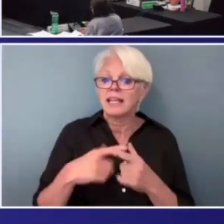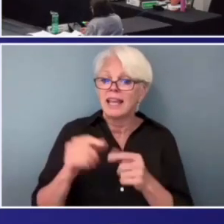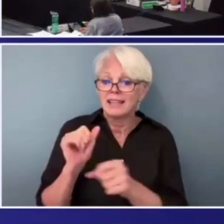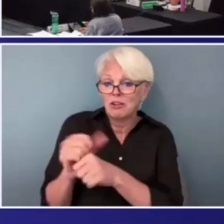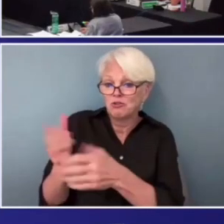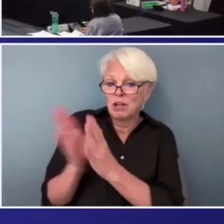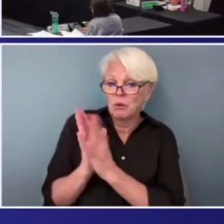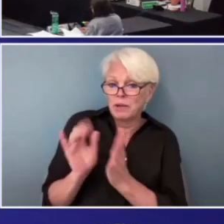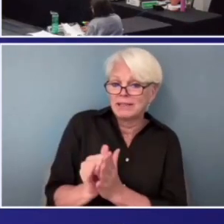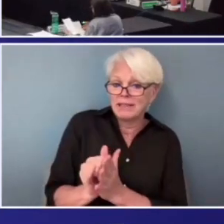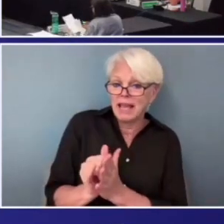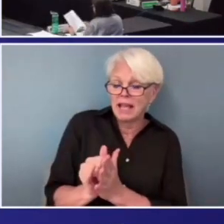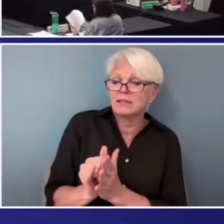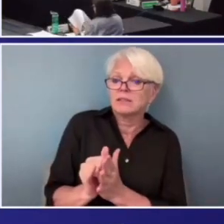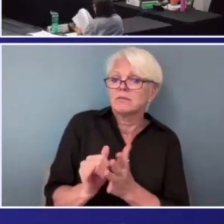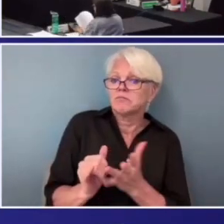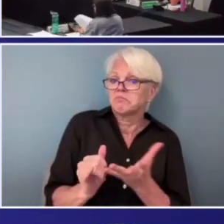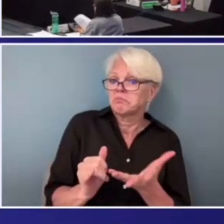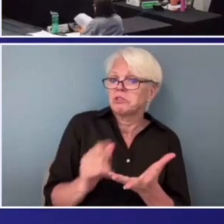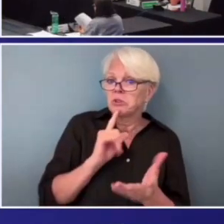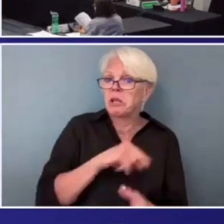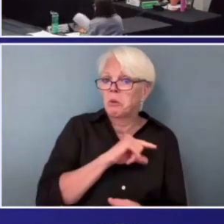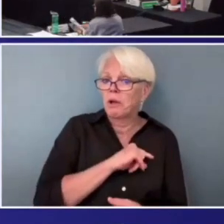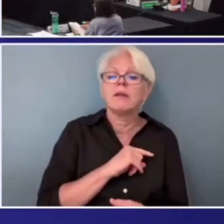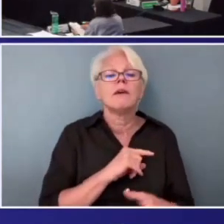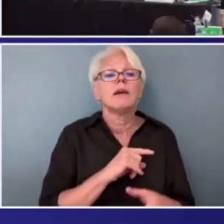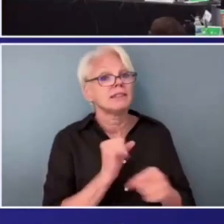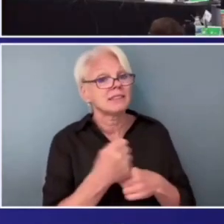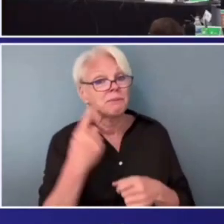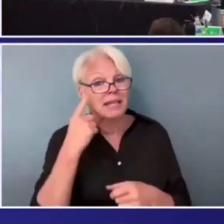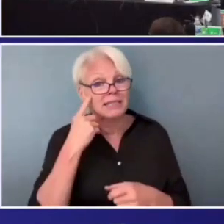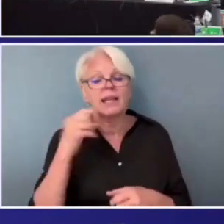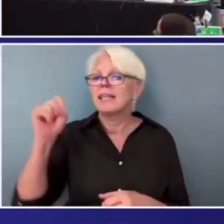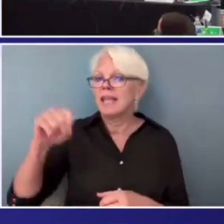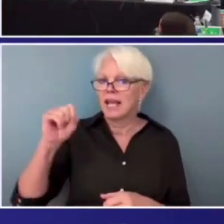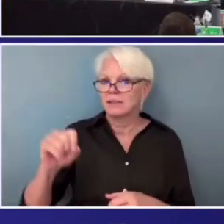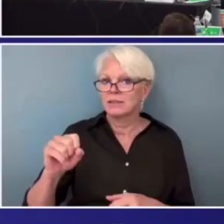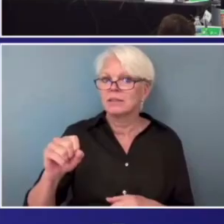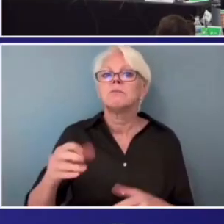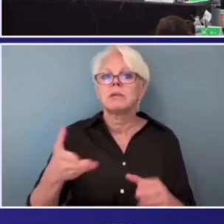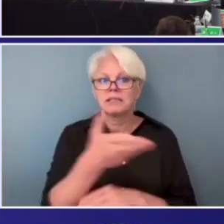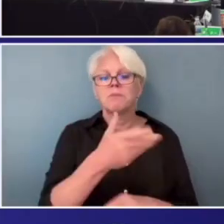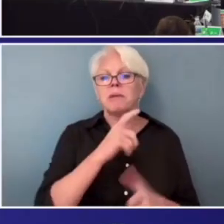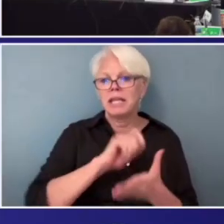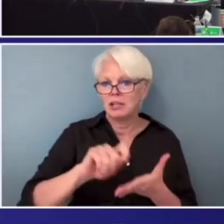It does make sense. I'd like for you to submit that in writing. I believe the answer --